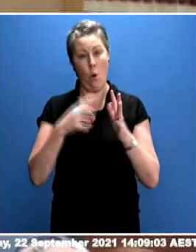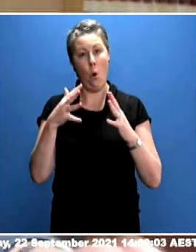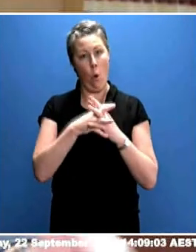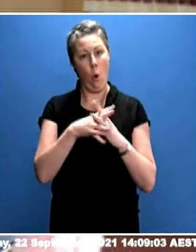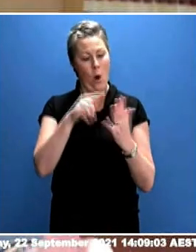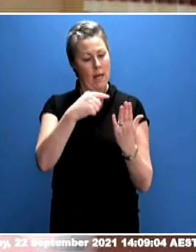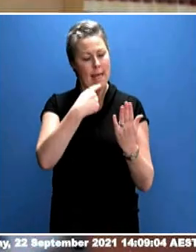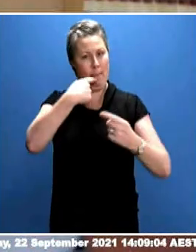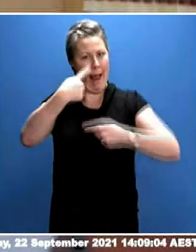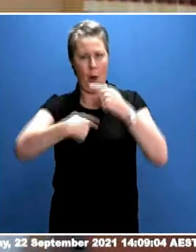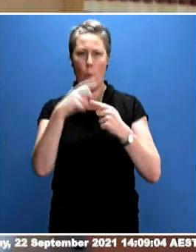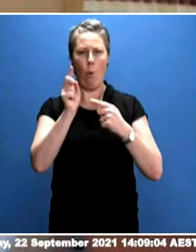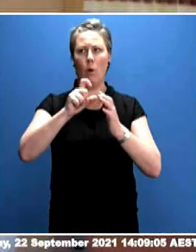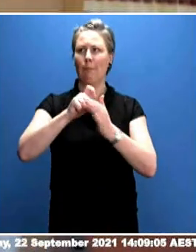It's all right, I'm just wanting to know whether